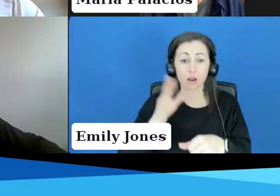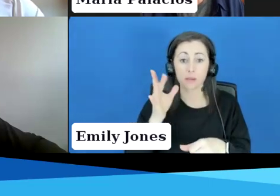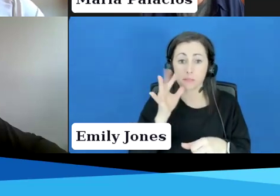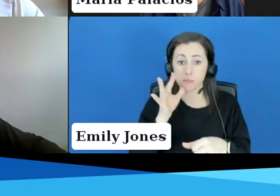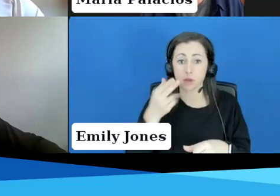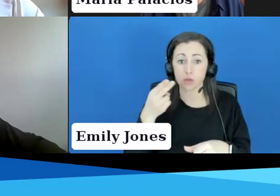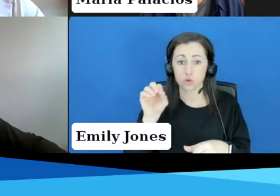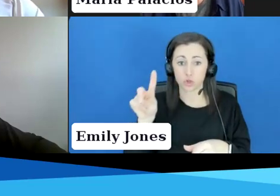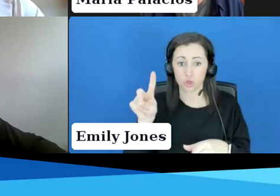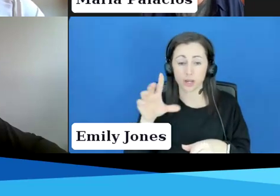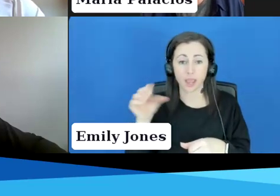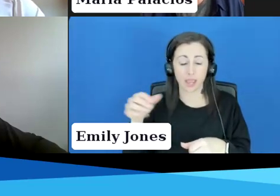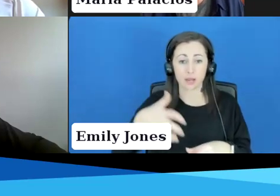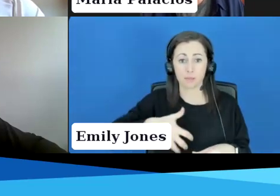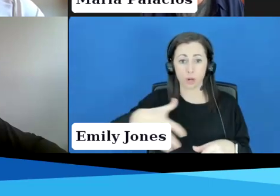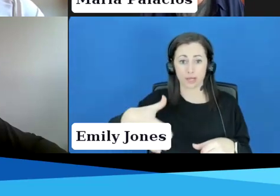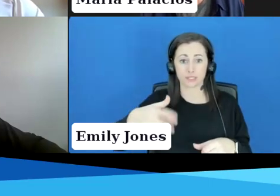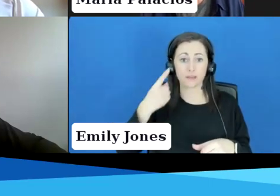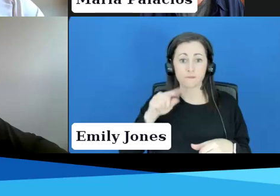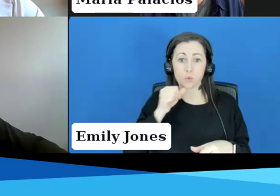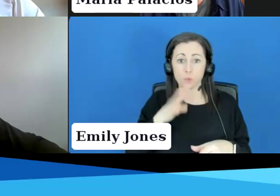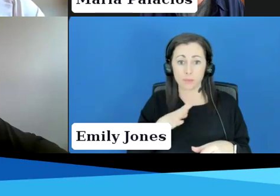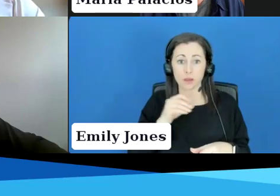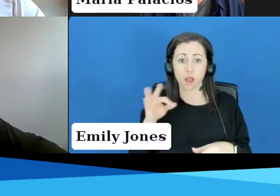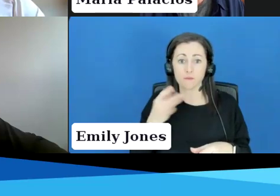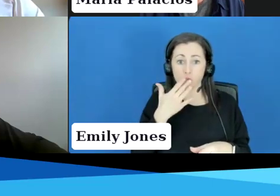and pregnancy for women of color with disabilities.